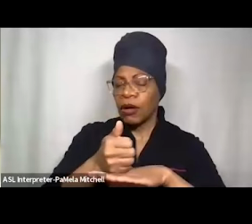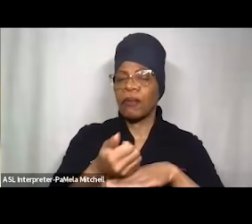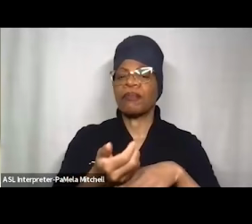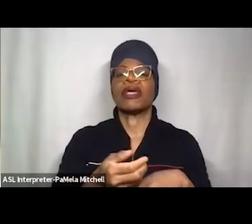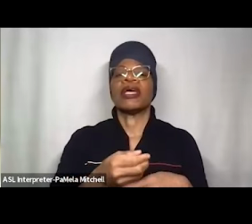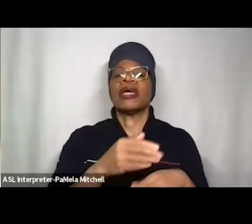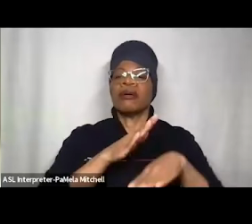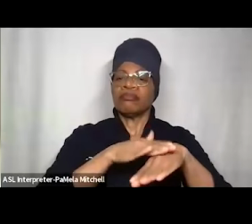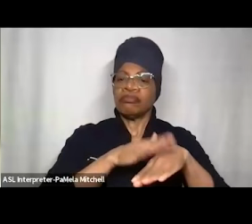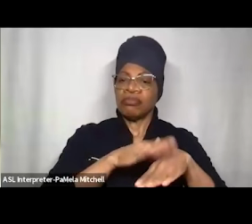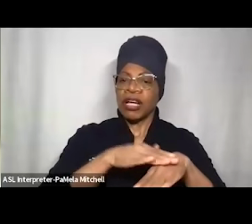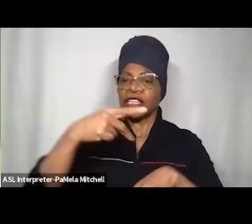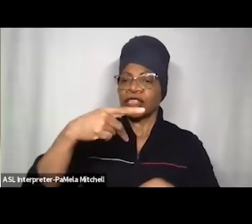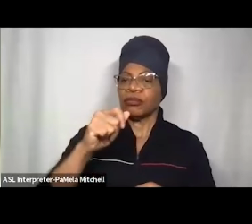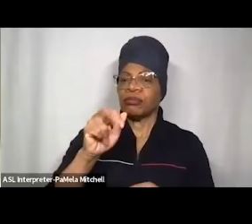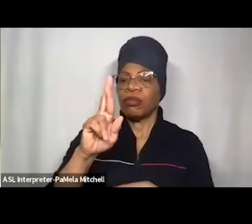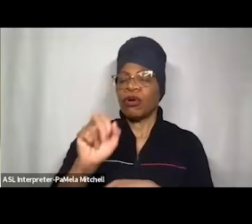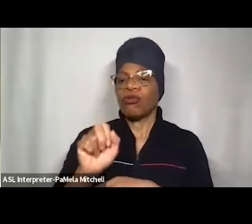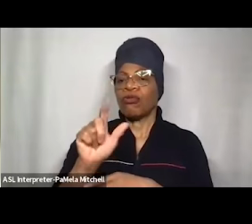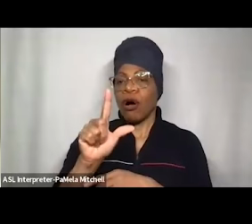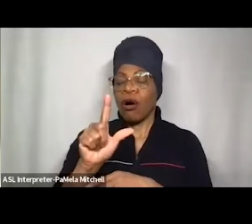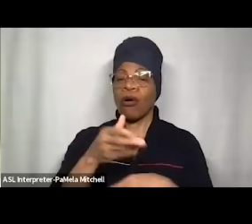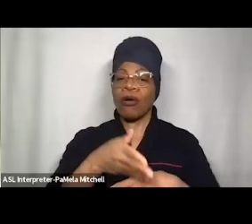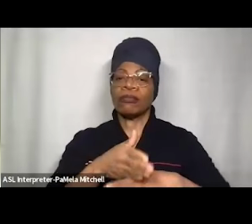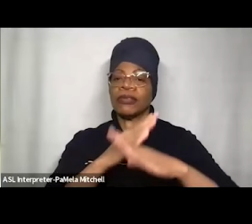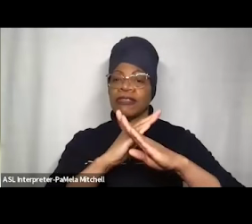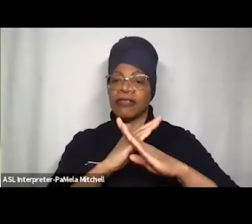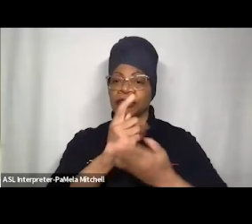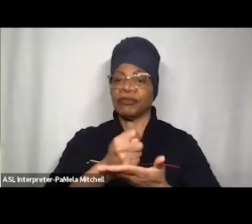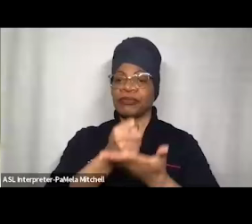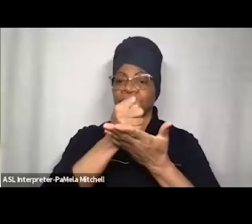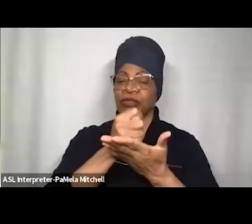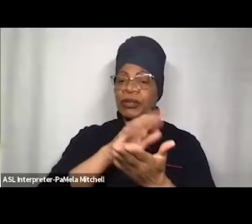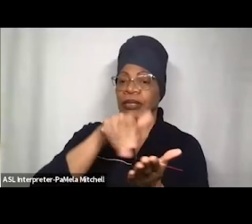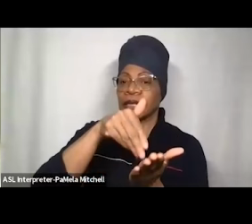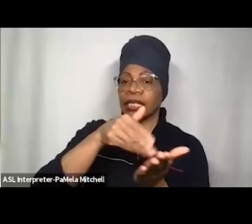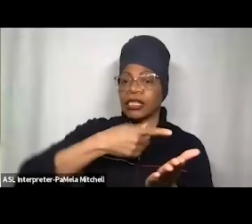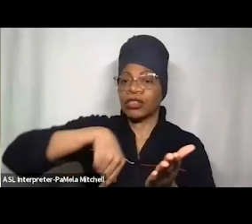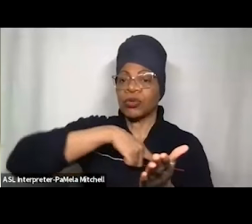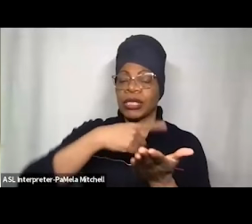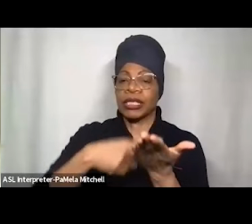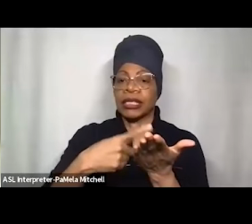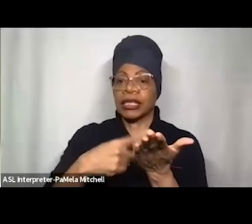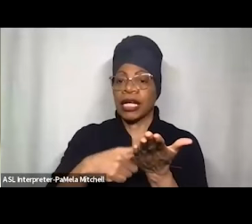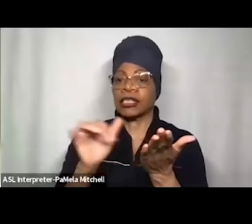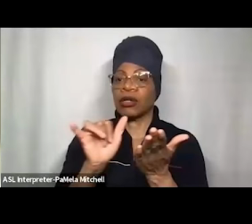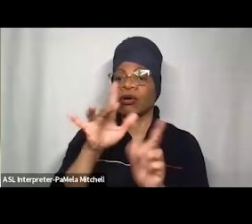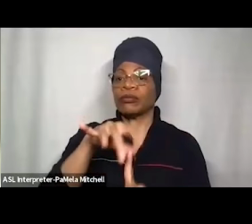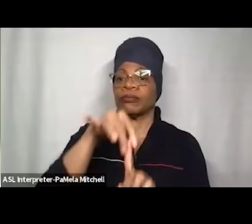the transition treatment centers we talked about is specialized programs for recovery management.